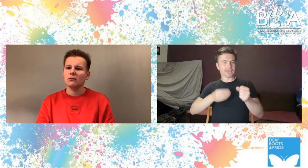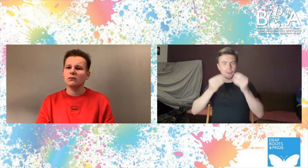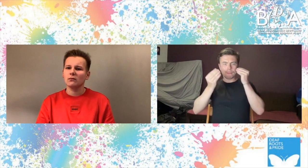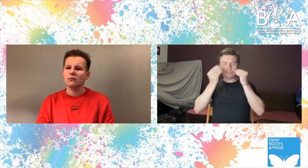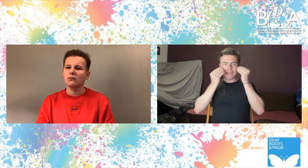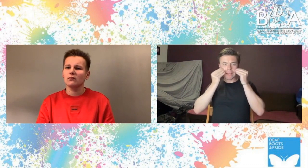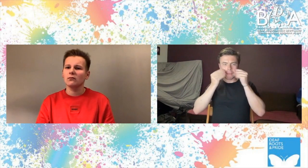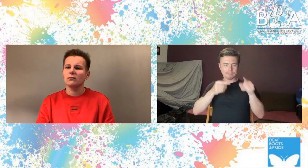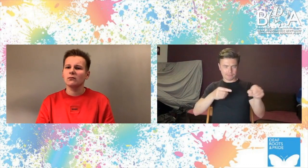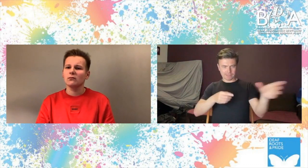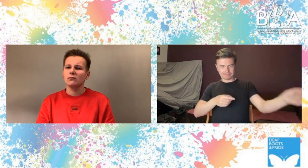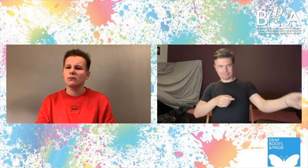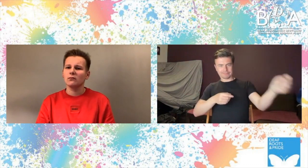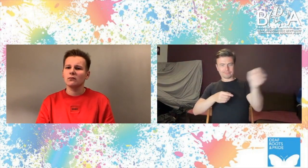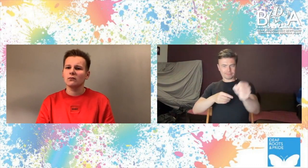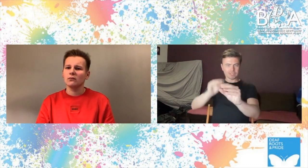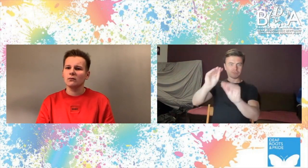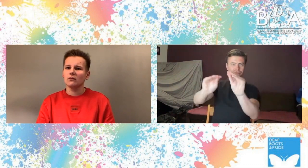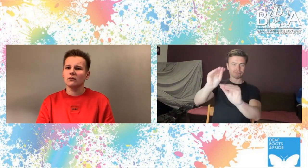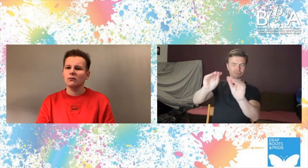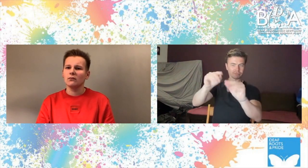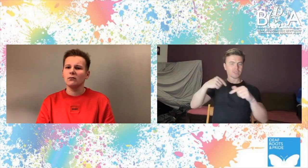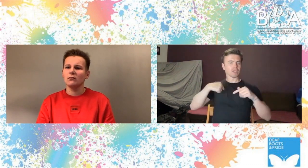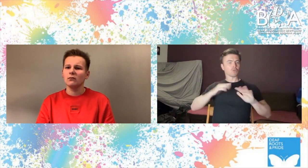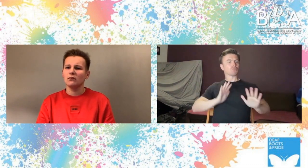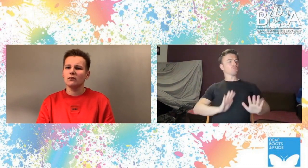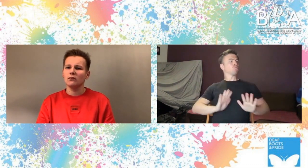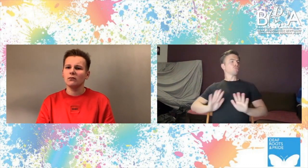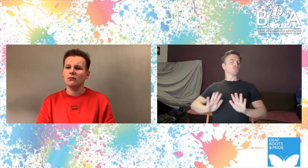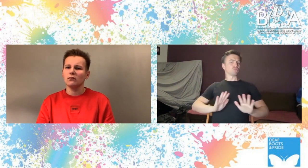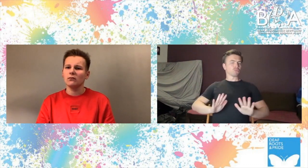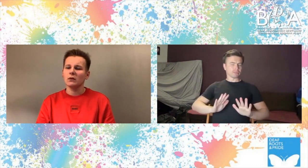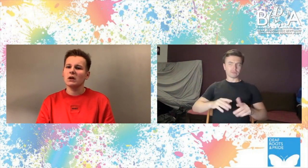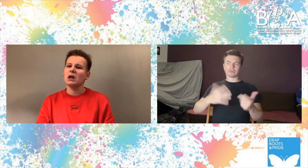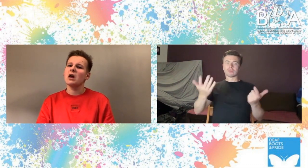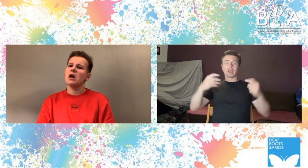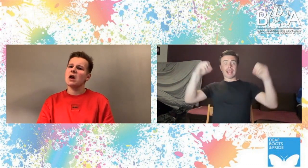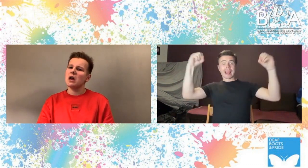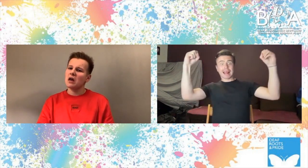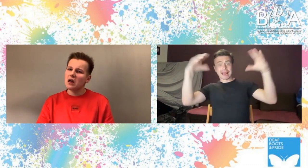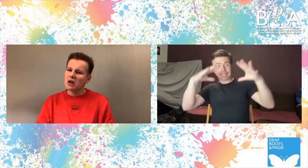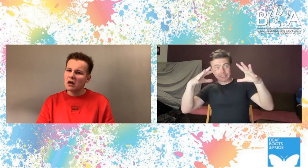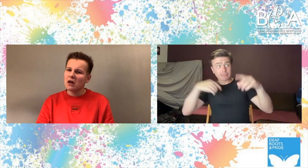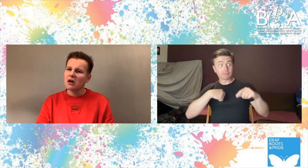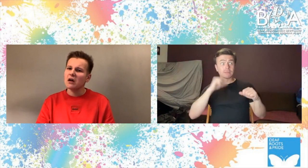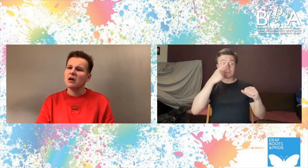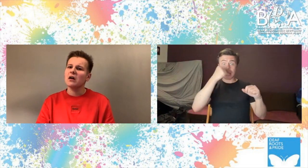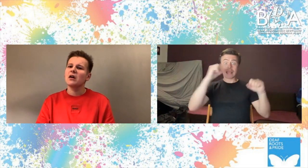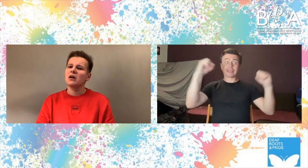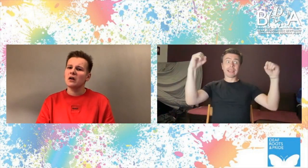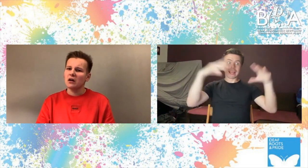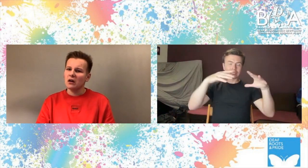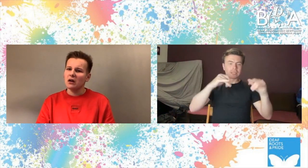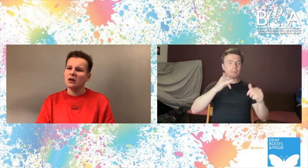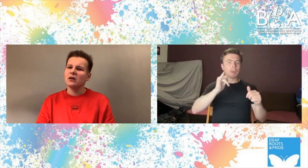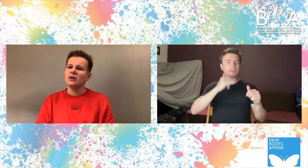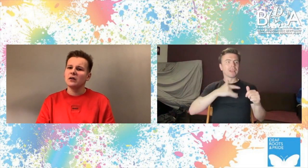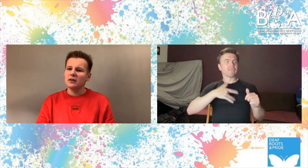a team. There is usually a make-up artist who comes in and does all the make-up, I don’t get involved in that. There is somebody who does the lighting.